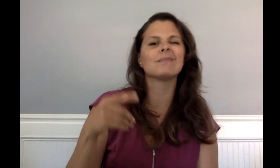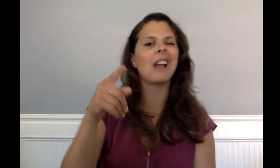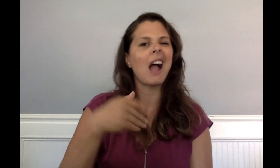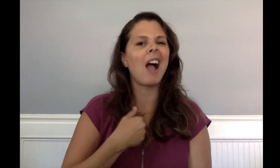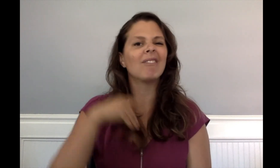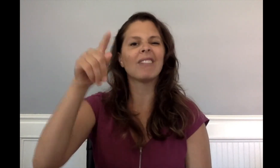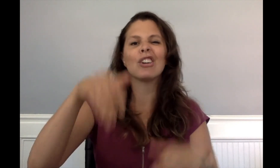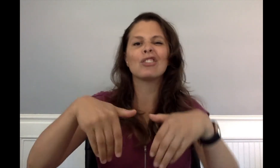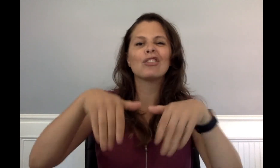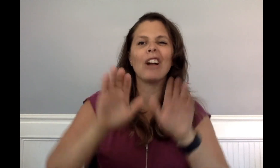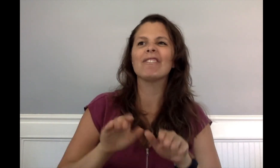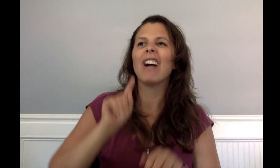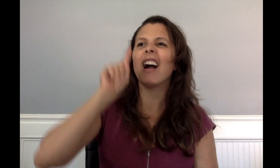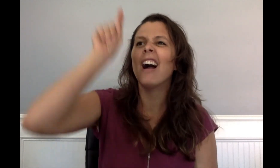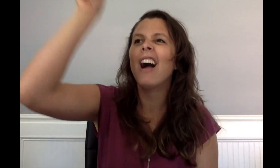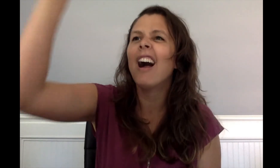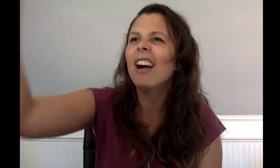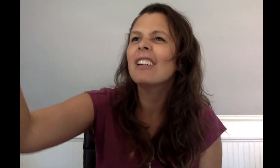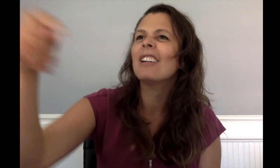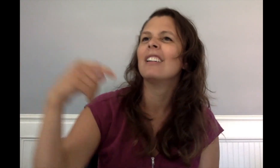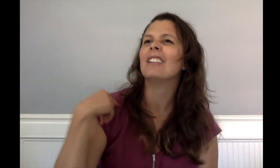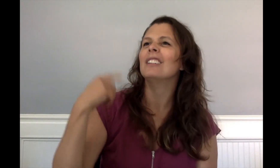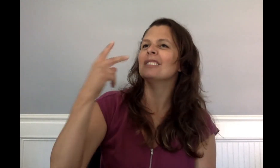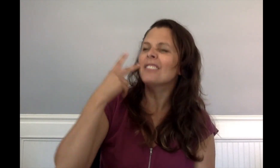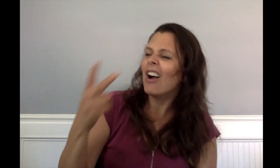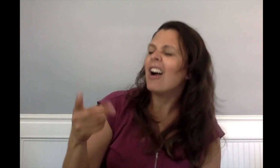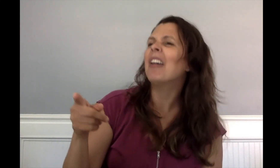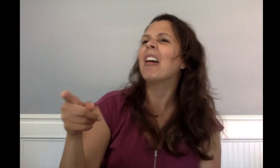"There was this grave," Charlie remarked as